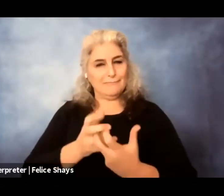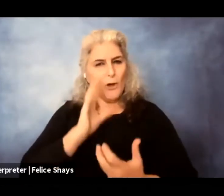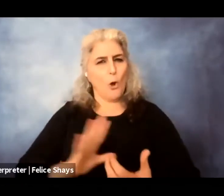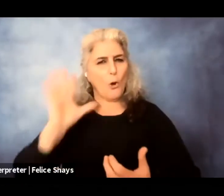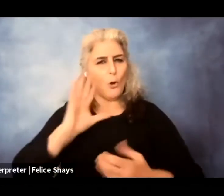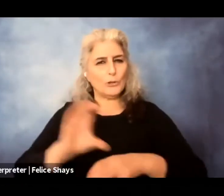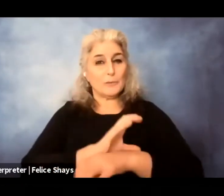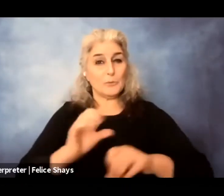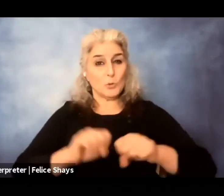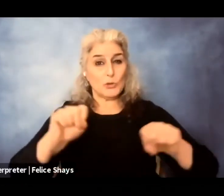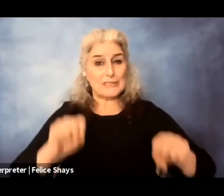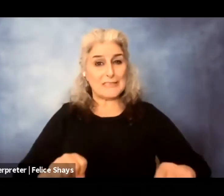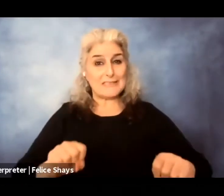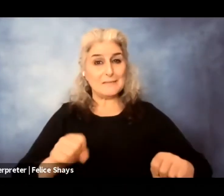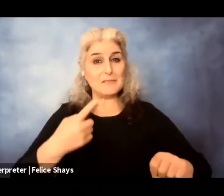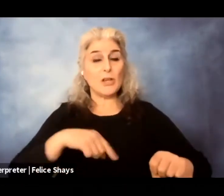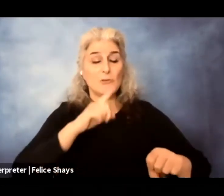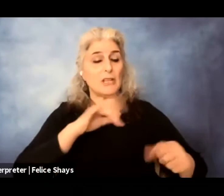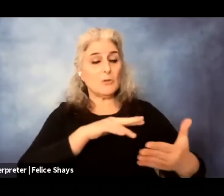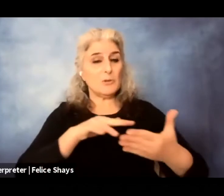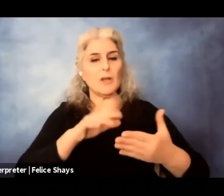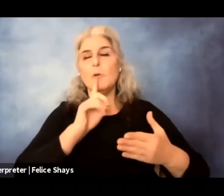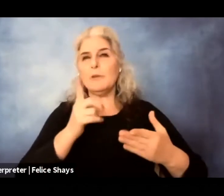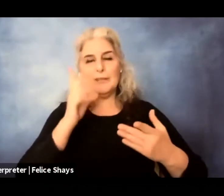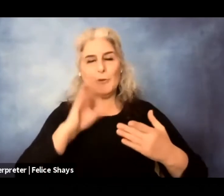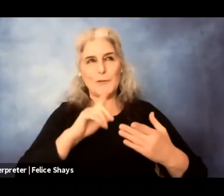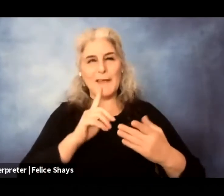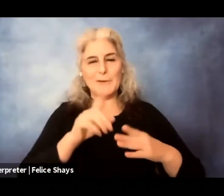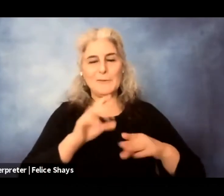looked at well we actually did it in assembler language but that's another story